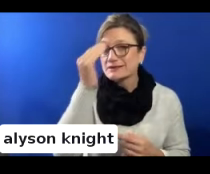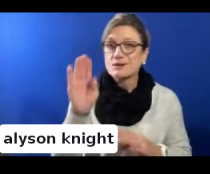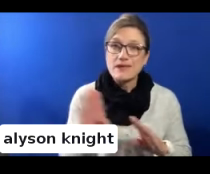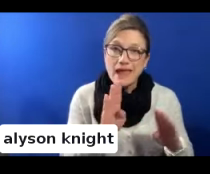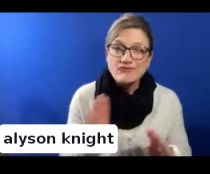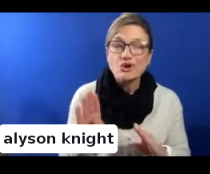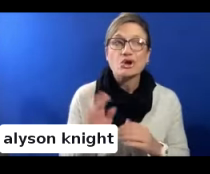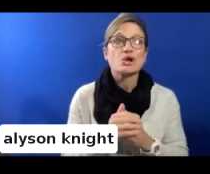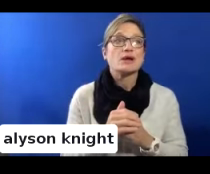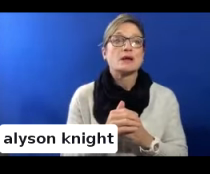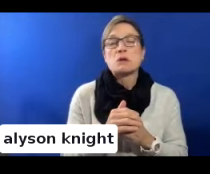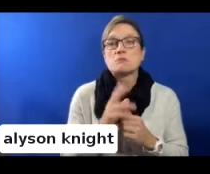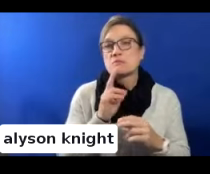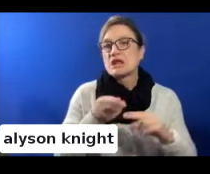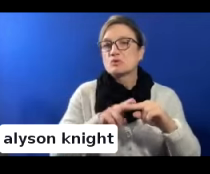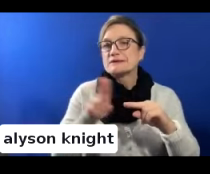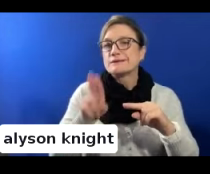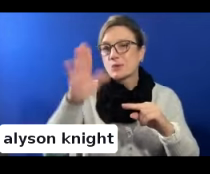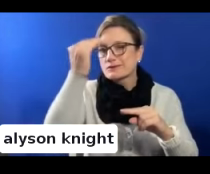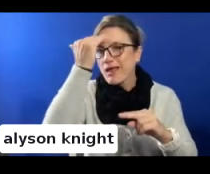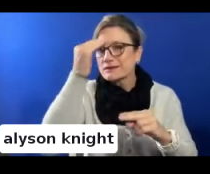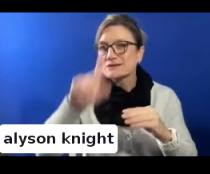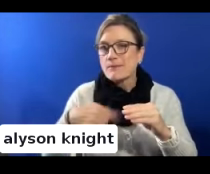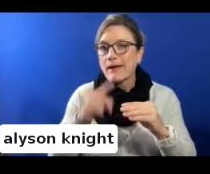like an increase in someone's knowledge about a topic or a